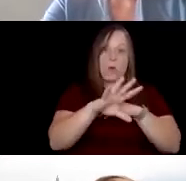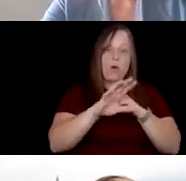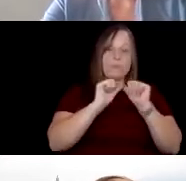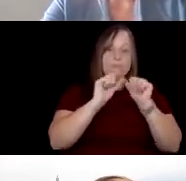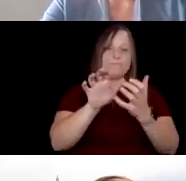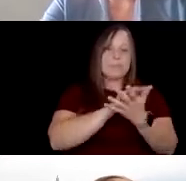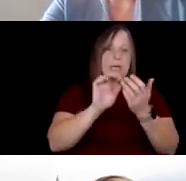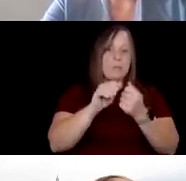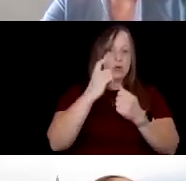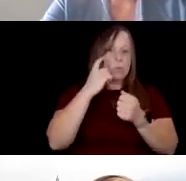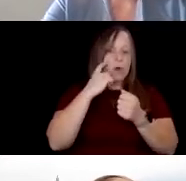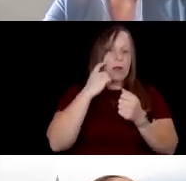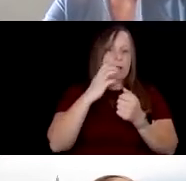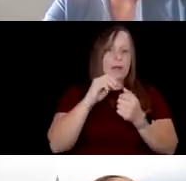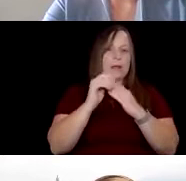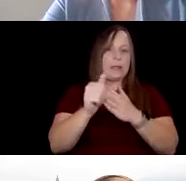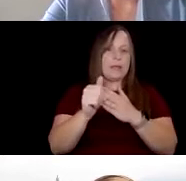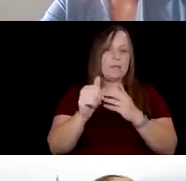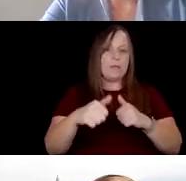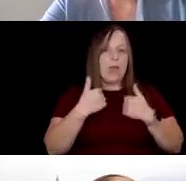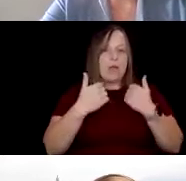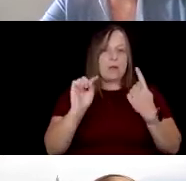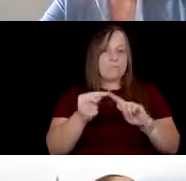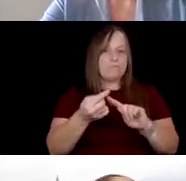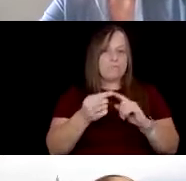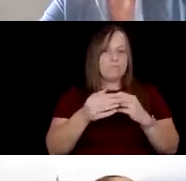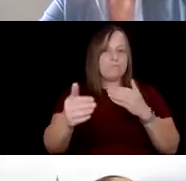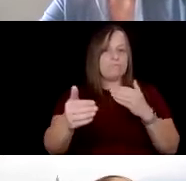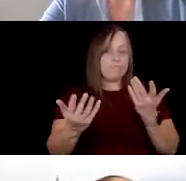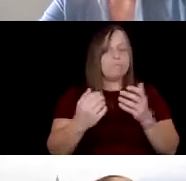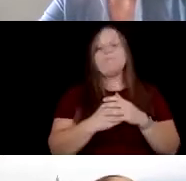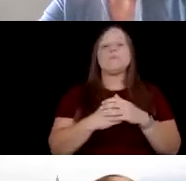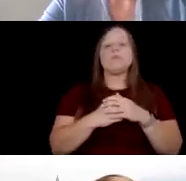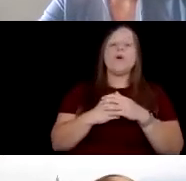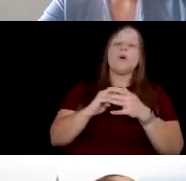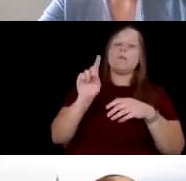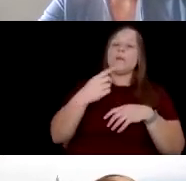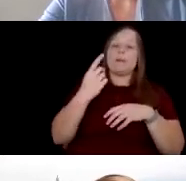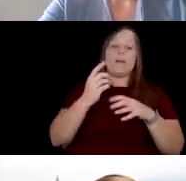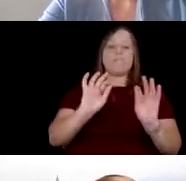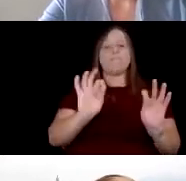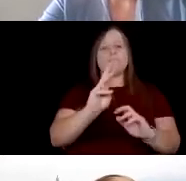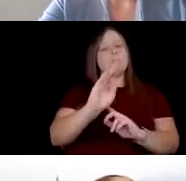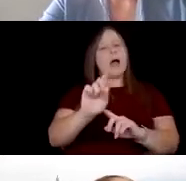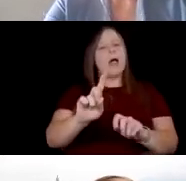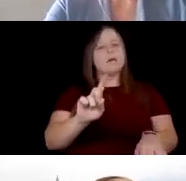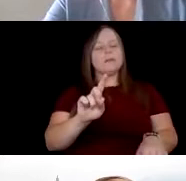It can lead to lifelong impairment if not treated properly. So just because a TBI is mild doesn't mean it's not going to pose